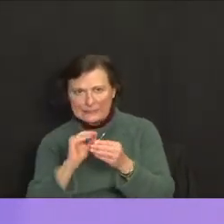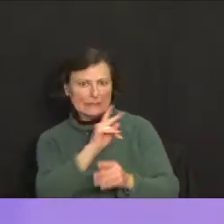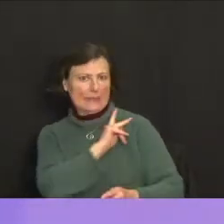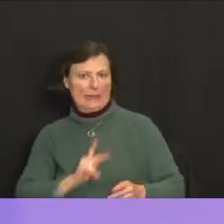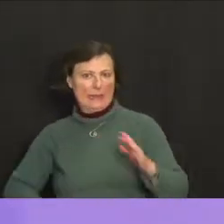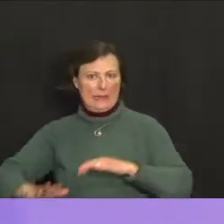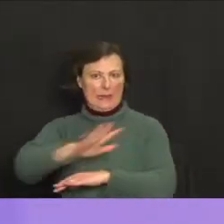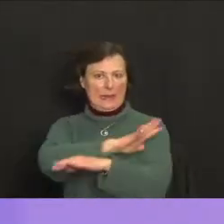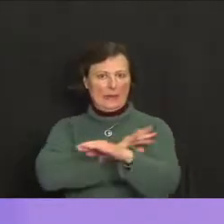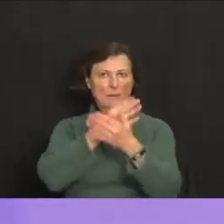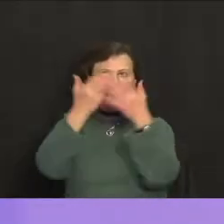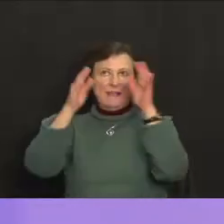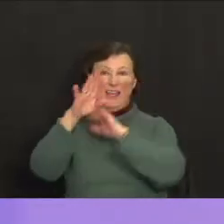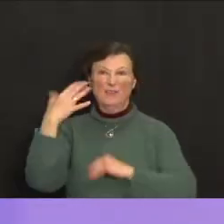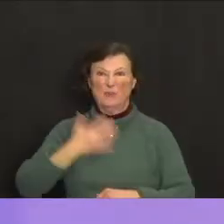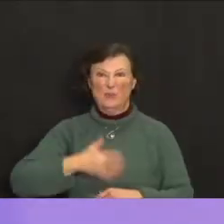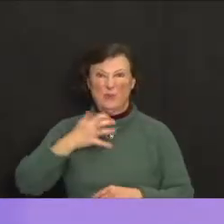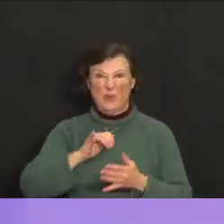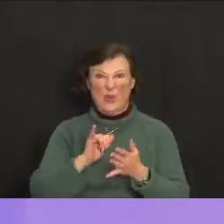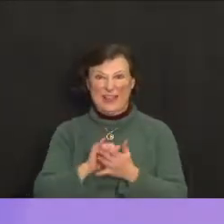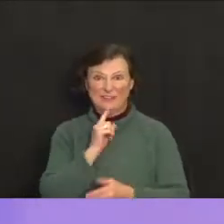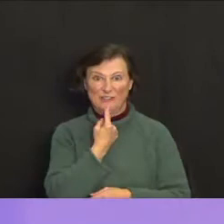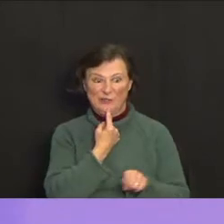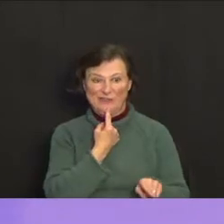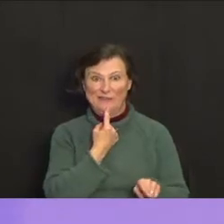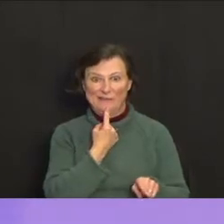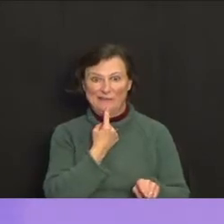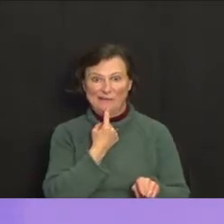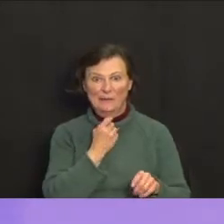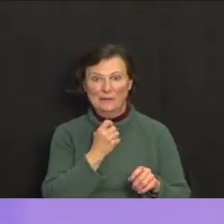Seems like the stakes are pretty high in getting even the smallest details right.